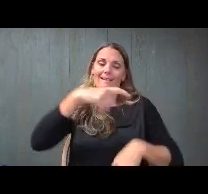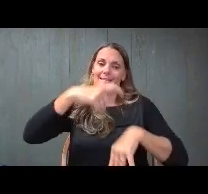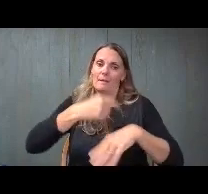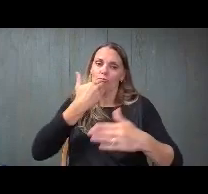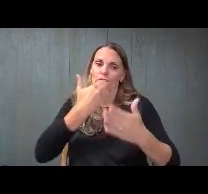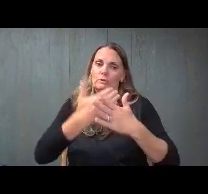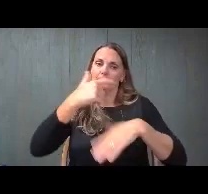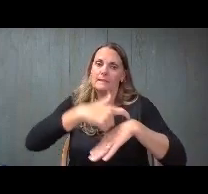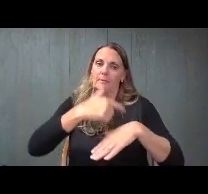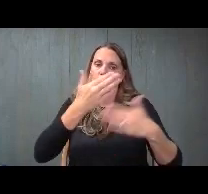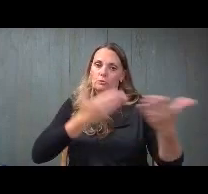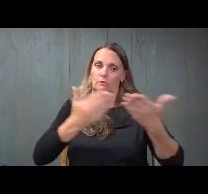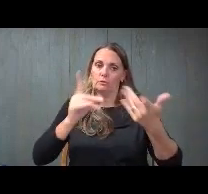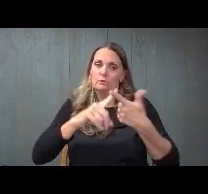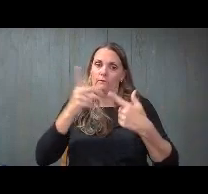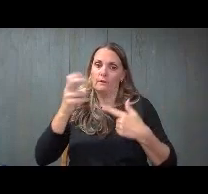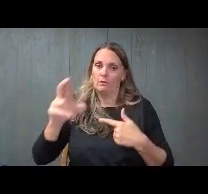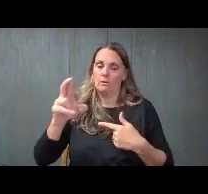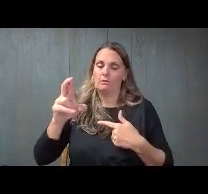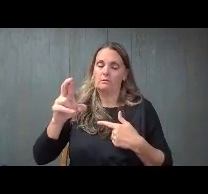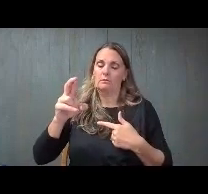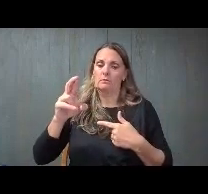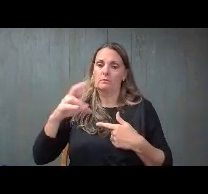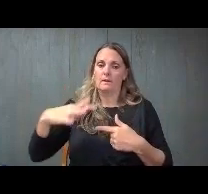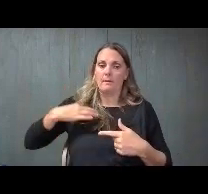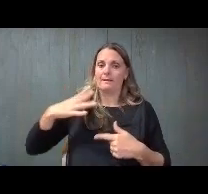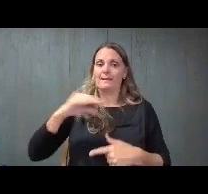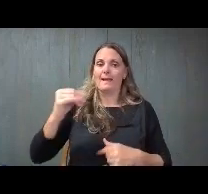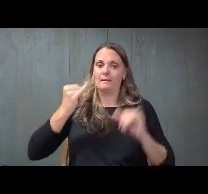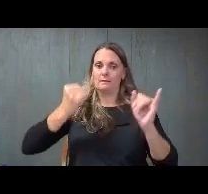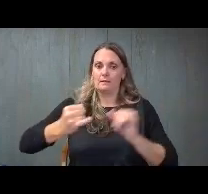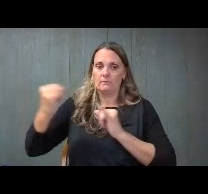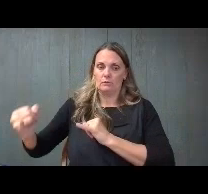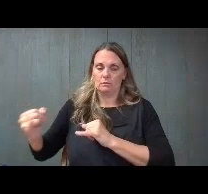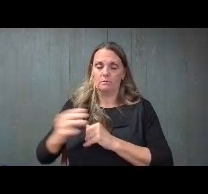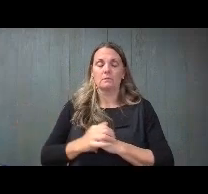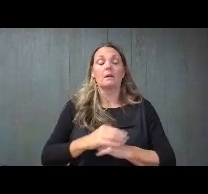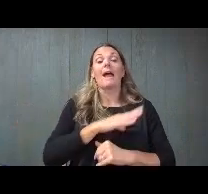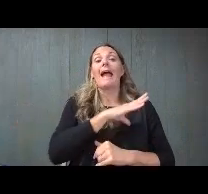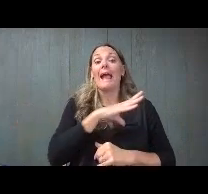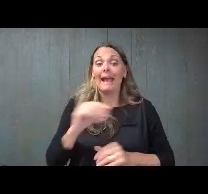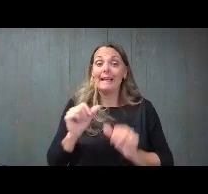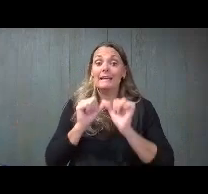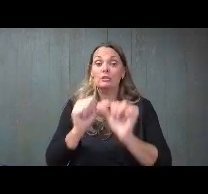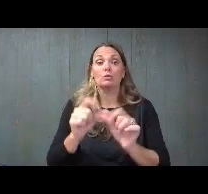to VR applicants and eligible individuals, as well as continuing to receive allow